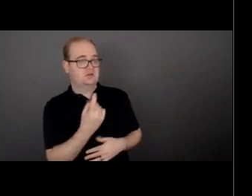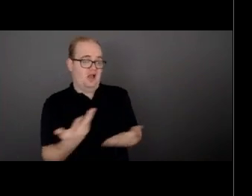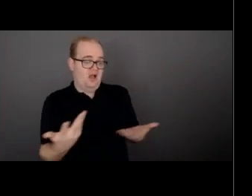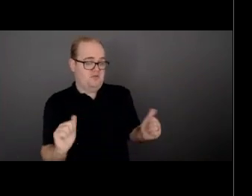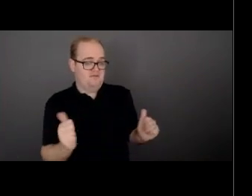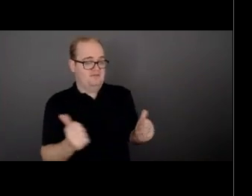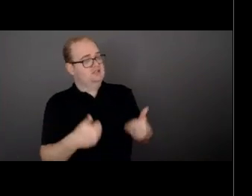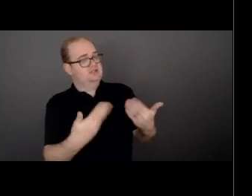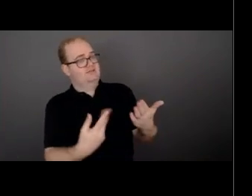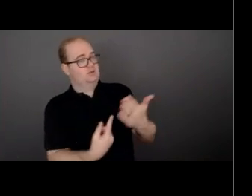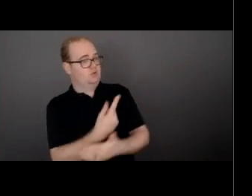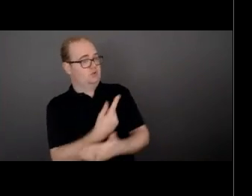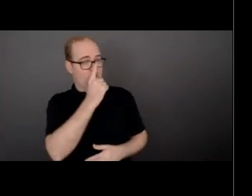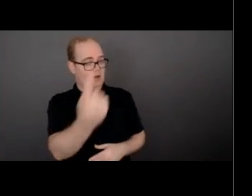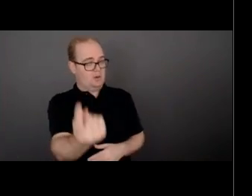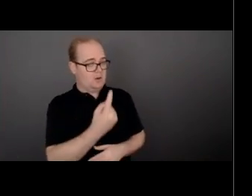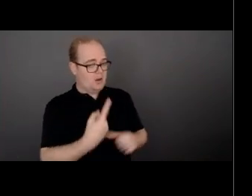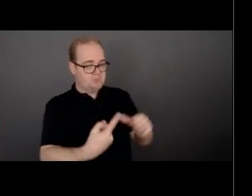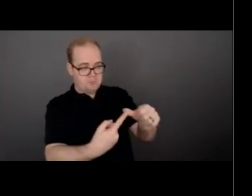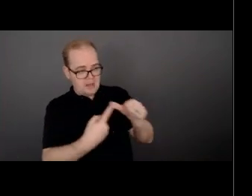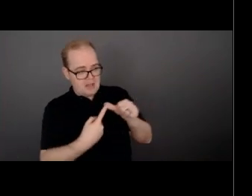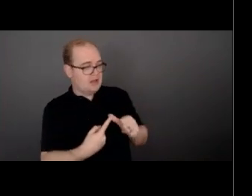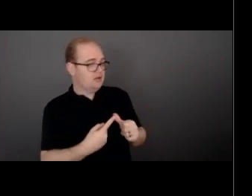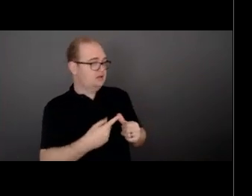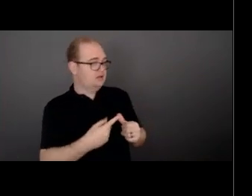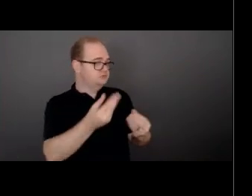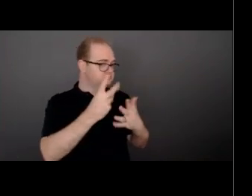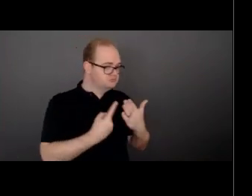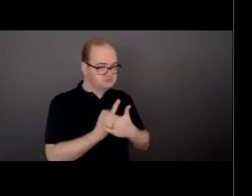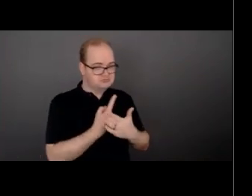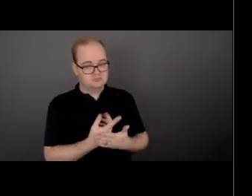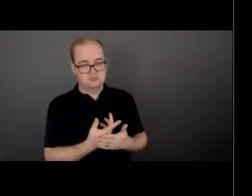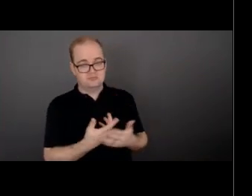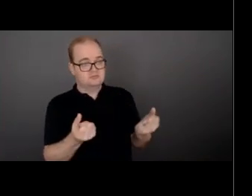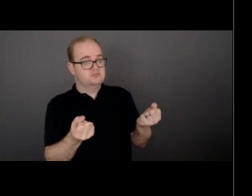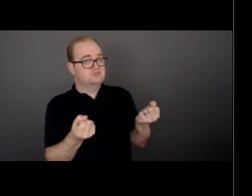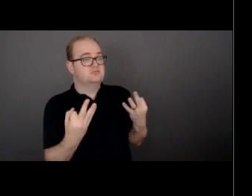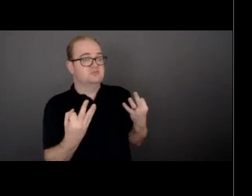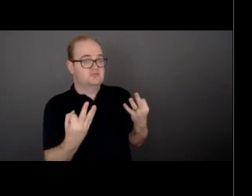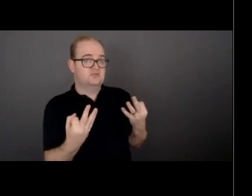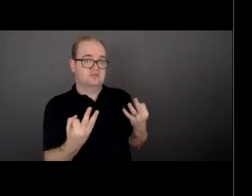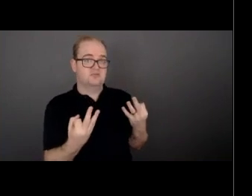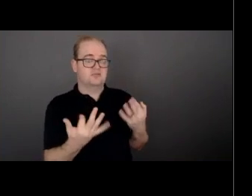You haven't done it." An order might be made in their absence.